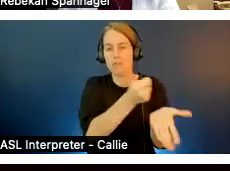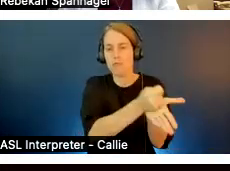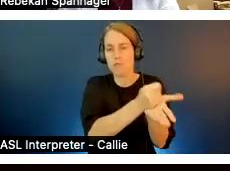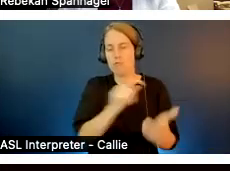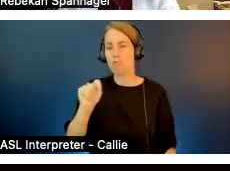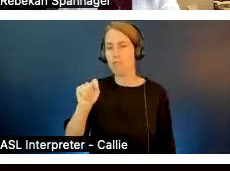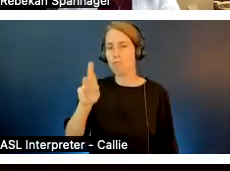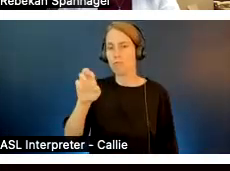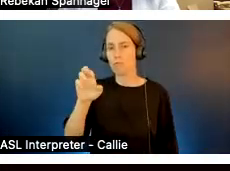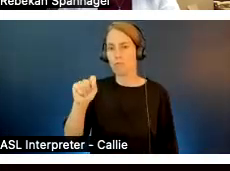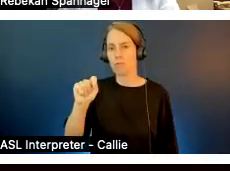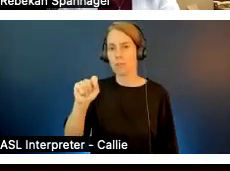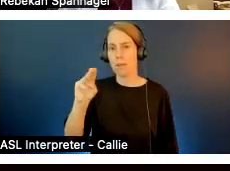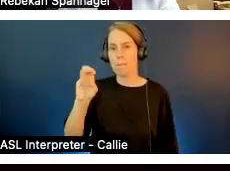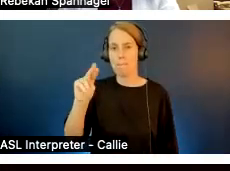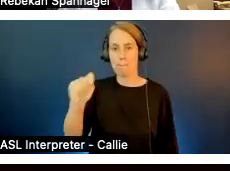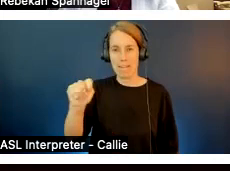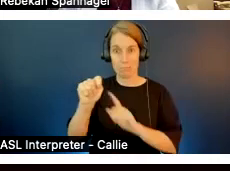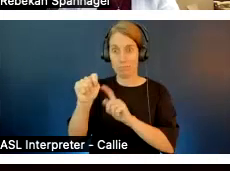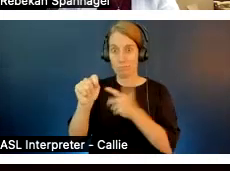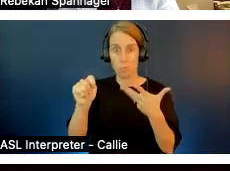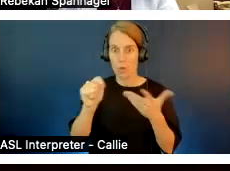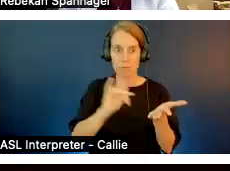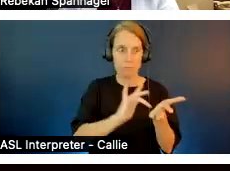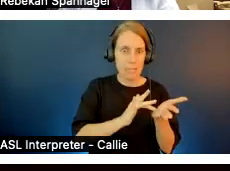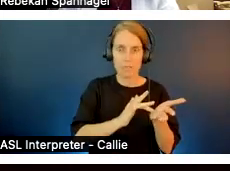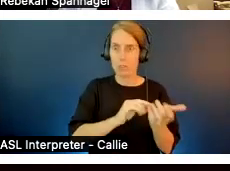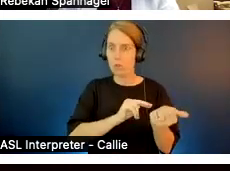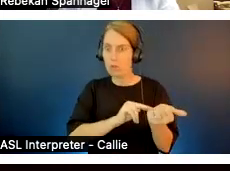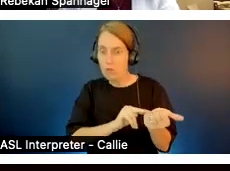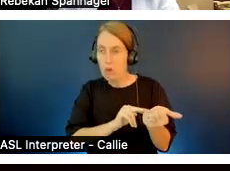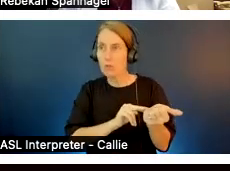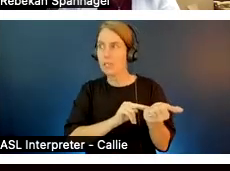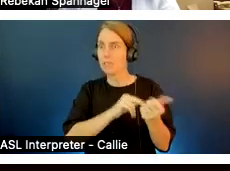you is how much of that service do they think you need if it's a nursing service for instance